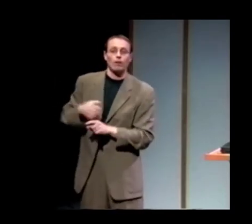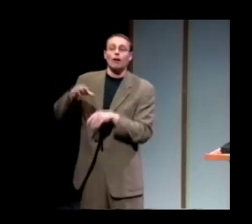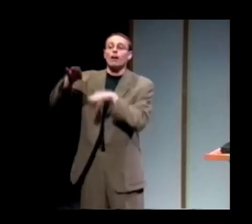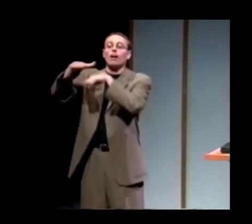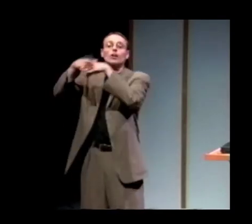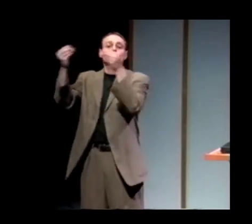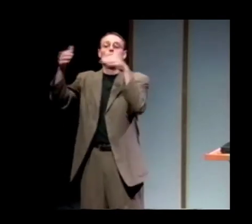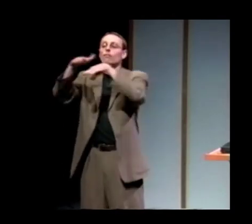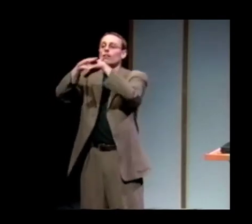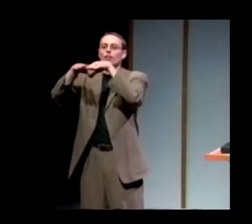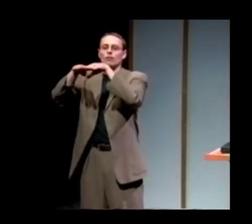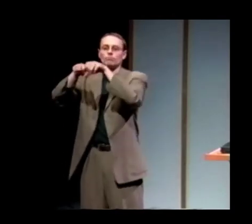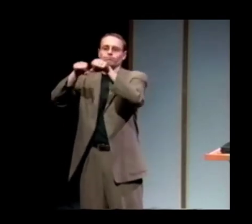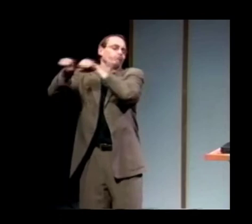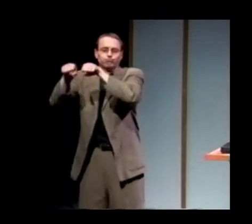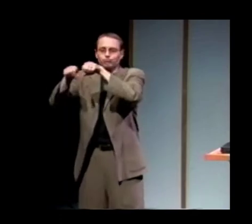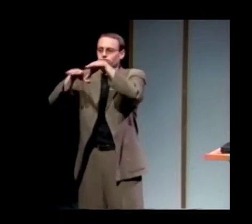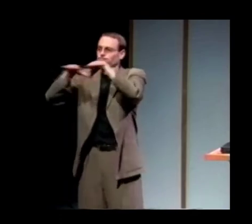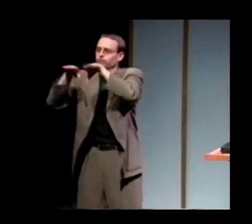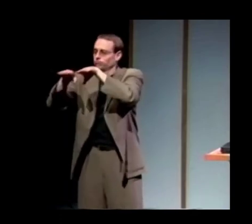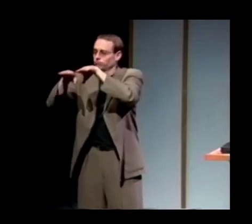OF WHERE THINGS HAPPEN, OK?